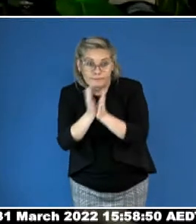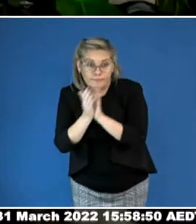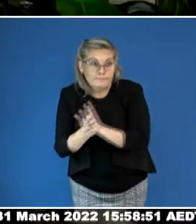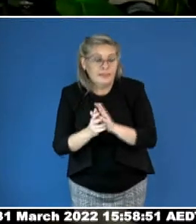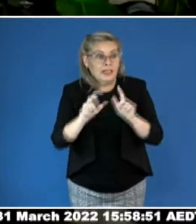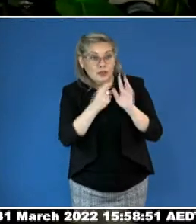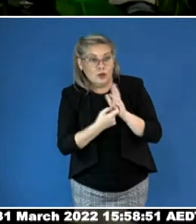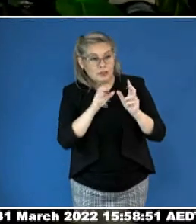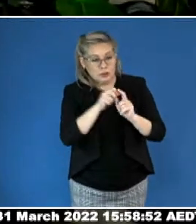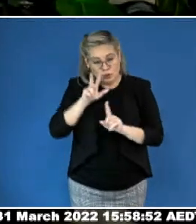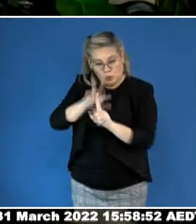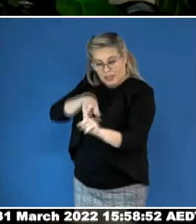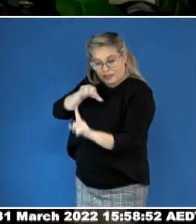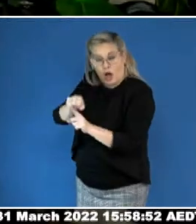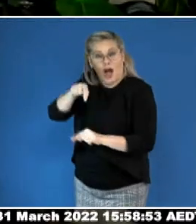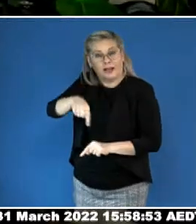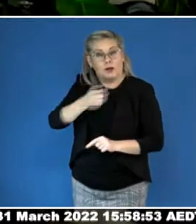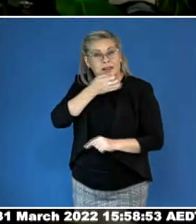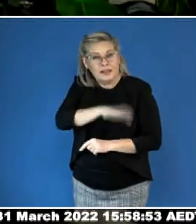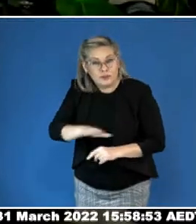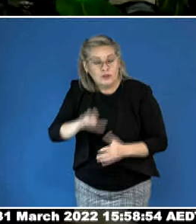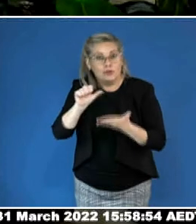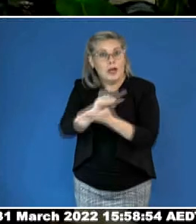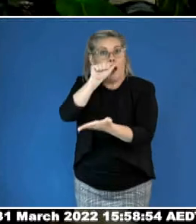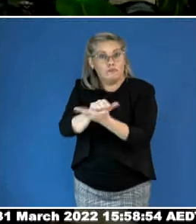And this is important, and it does link to the risk of violence.